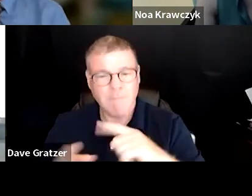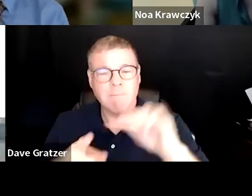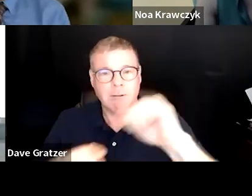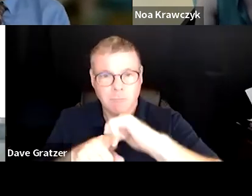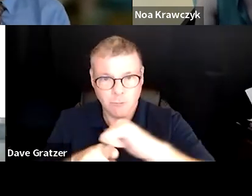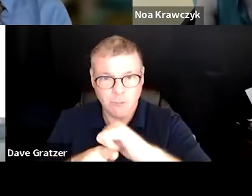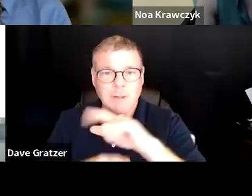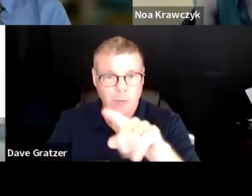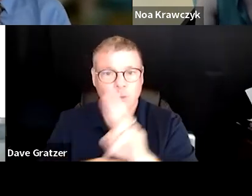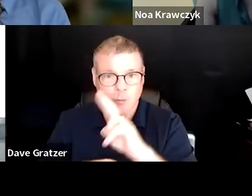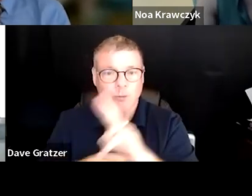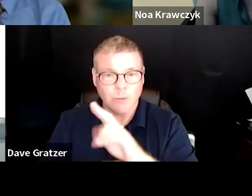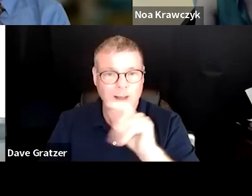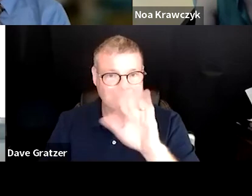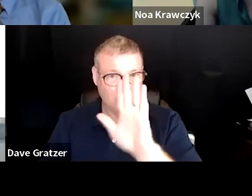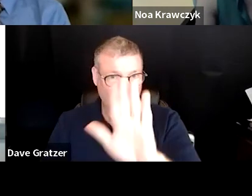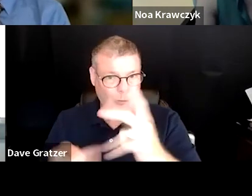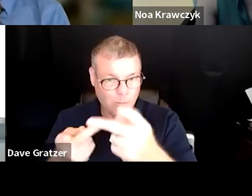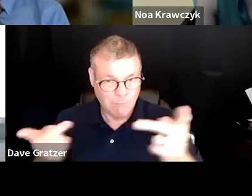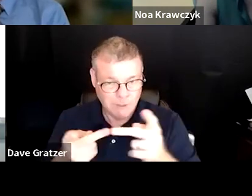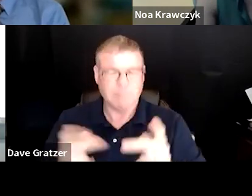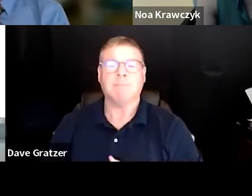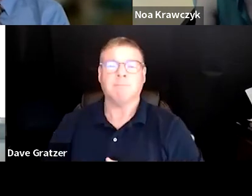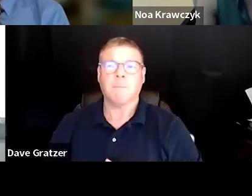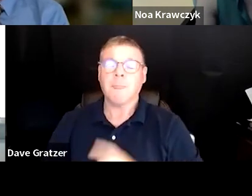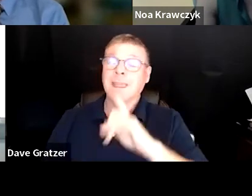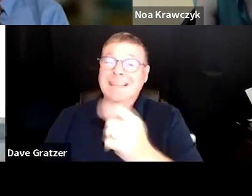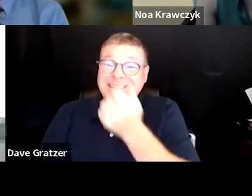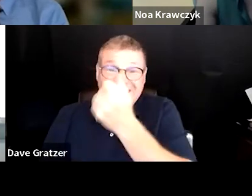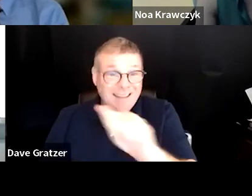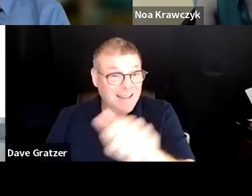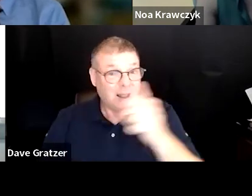that you're using at your site. Is there anything else that you could share